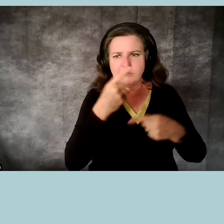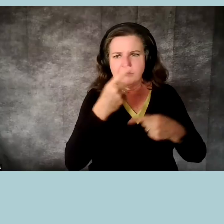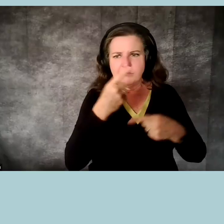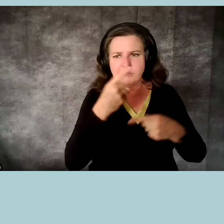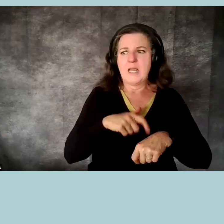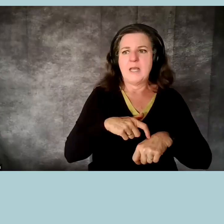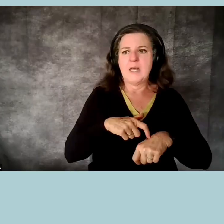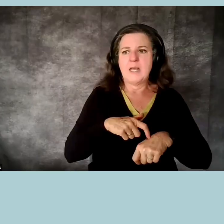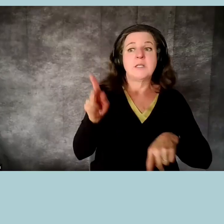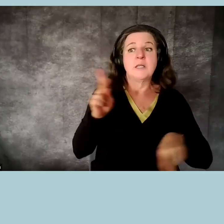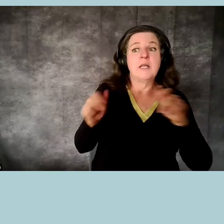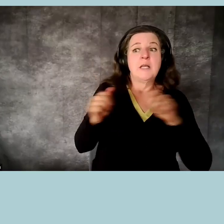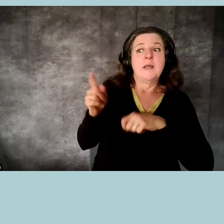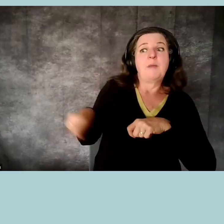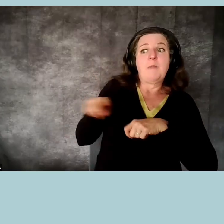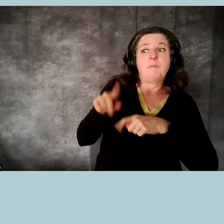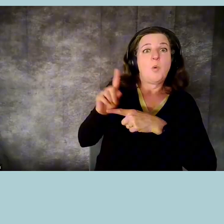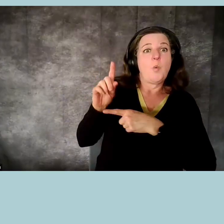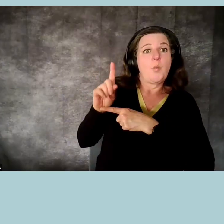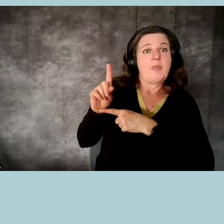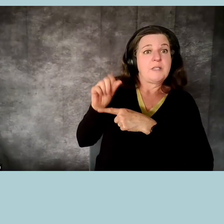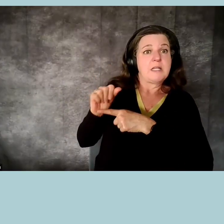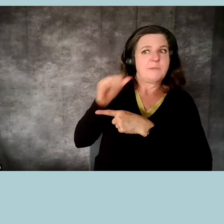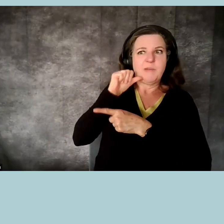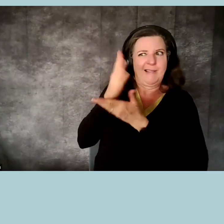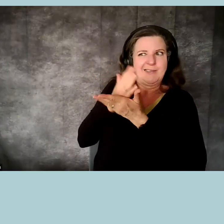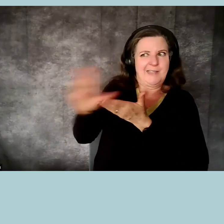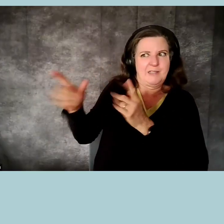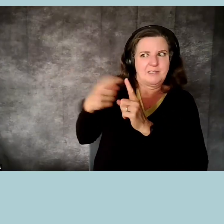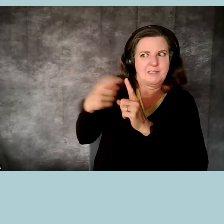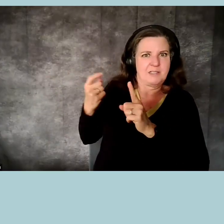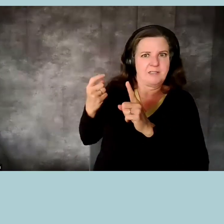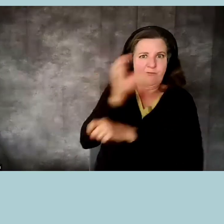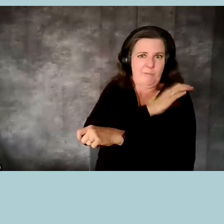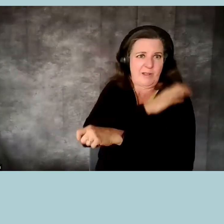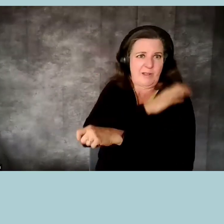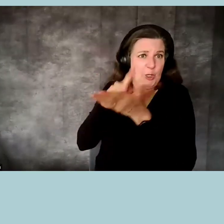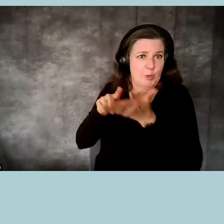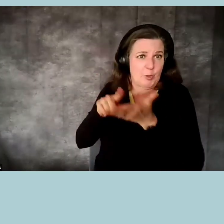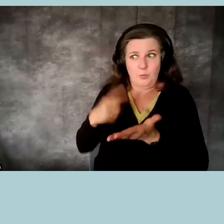disabilities from clinical research, I think that's one of the biggest impacts we can make.